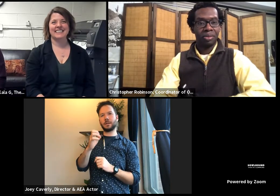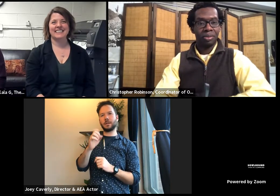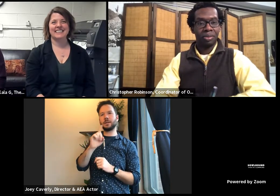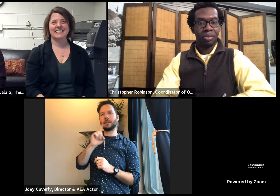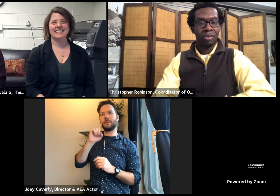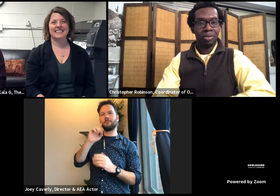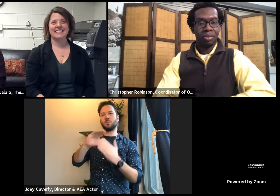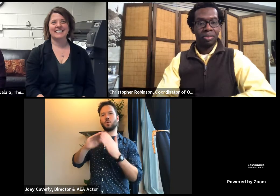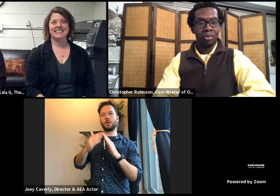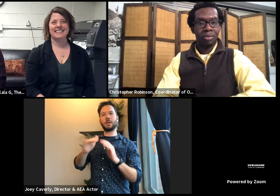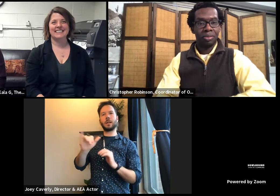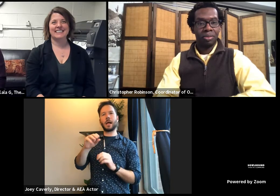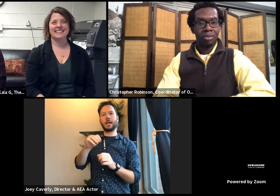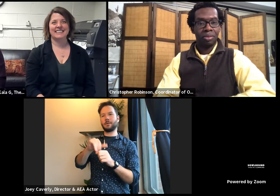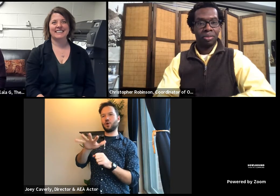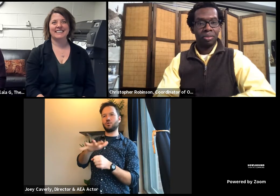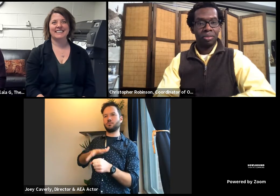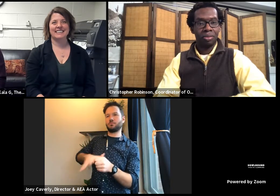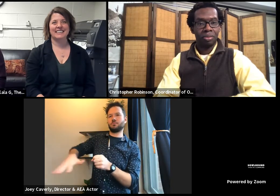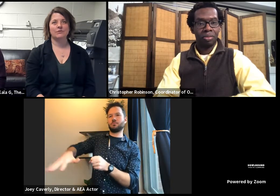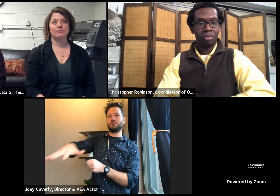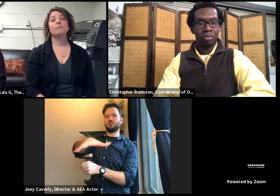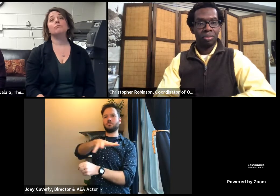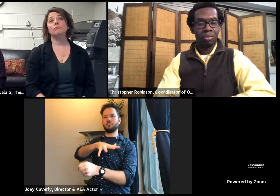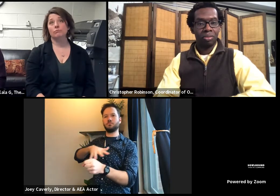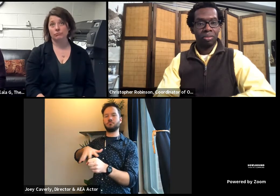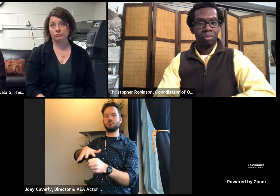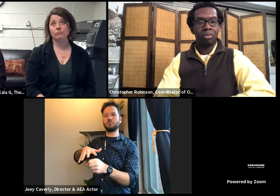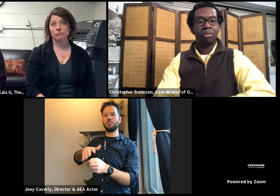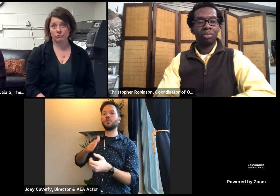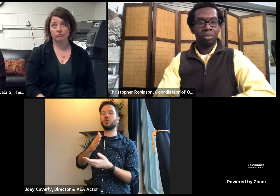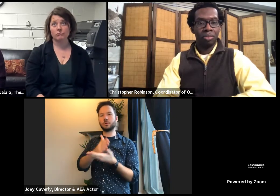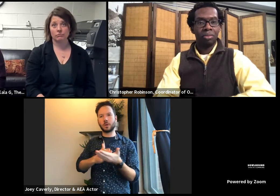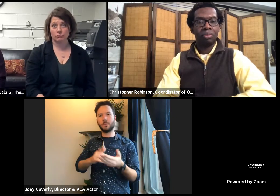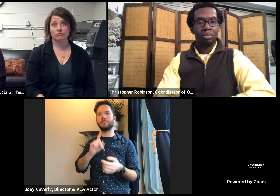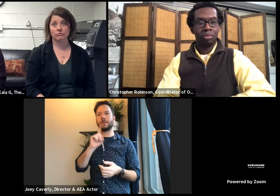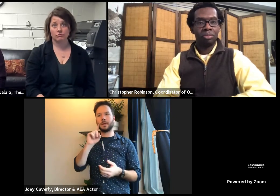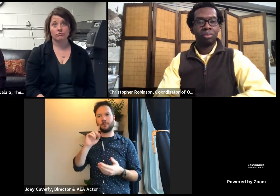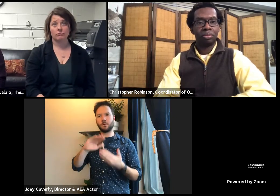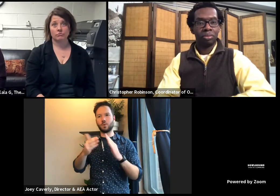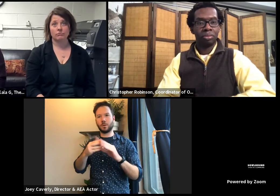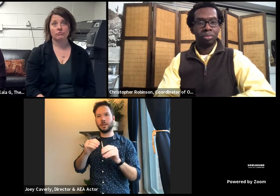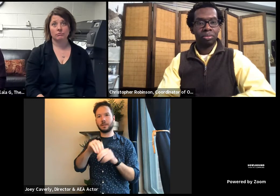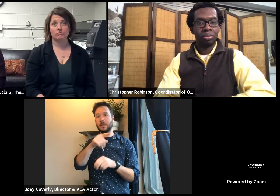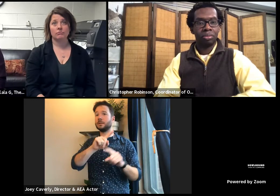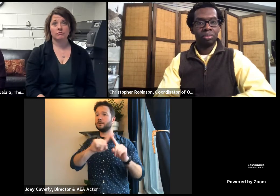The first thing is that a theater company needs to recognize what the deaf community looks like in their immediate region.